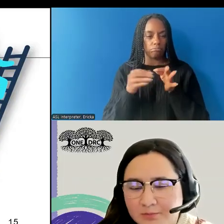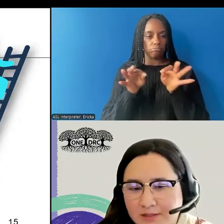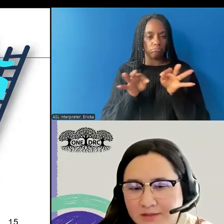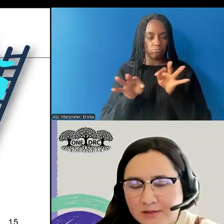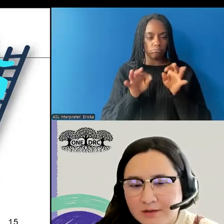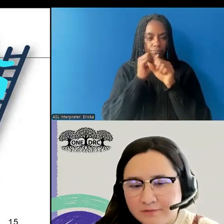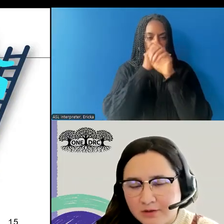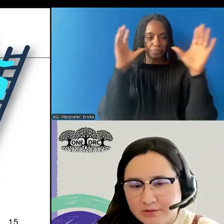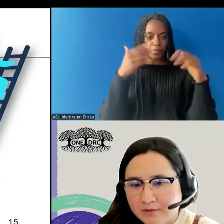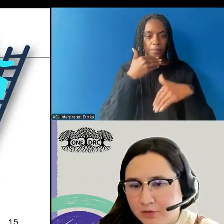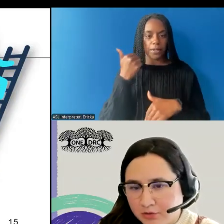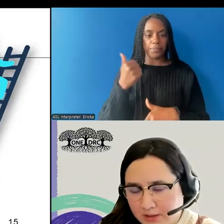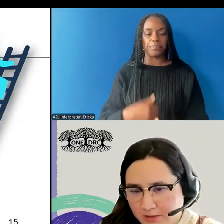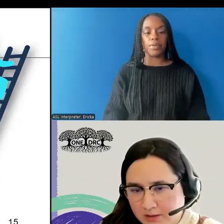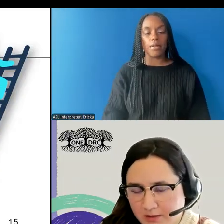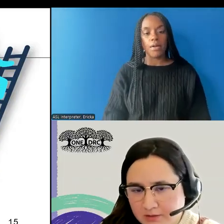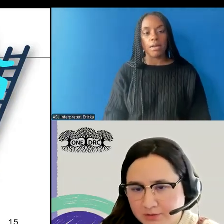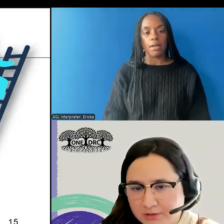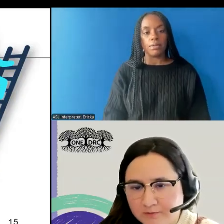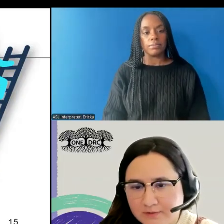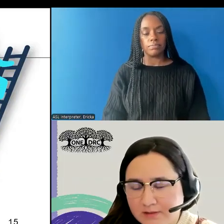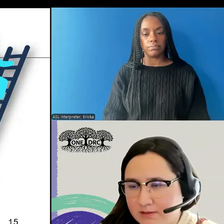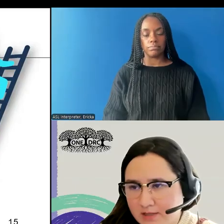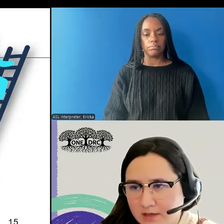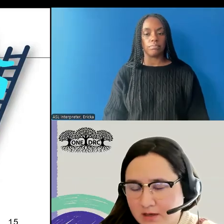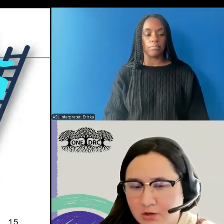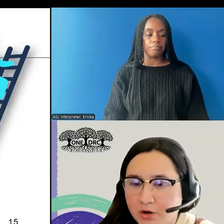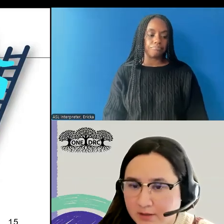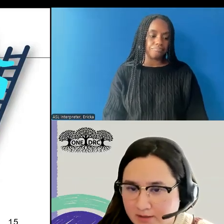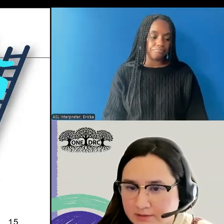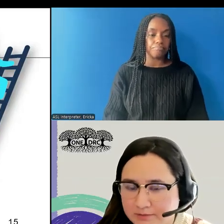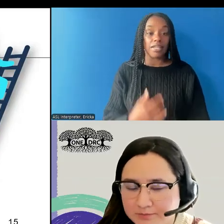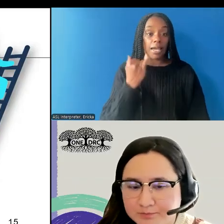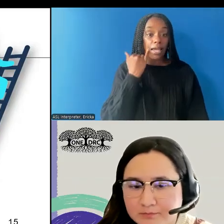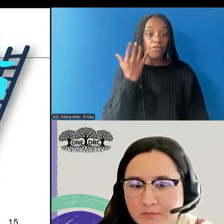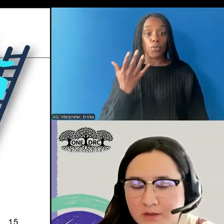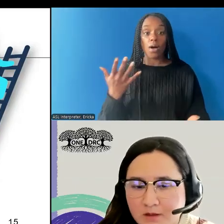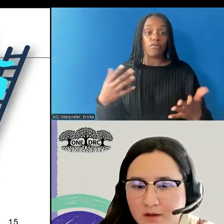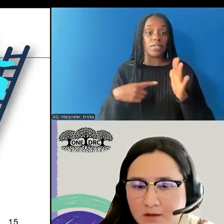Basically if there's if you're looking into a service, let's say an art class,